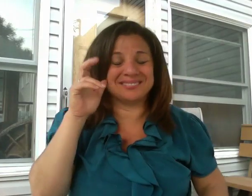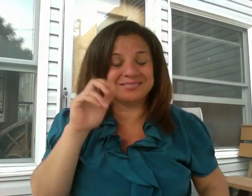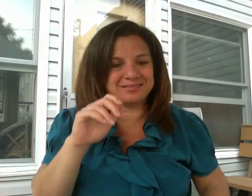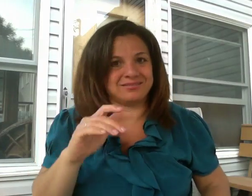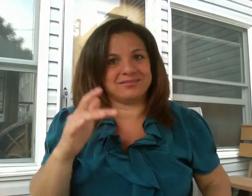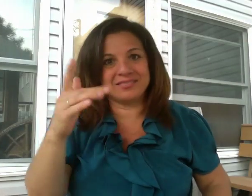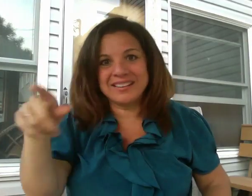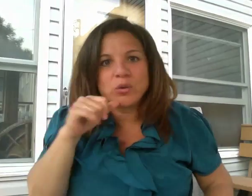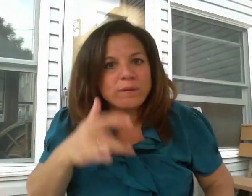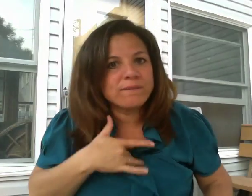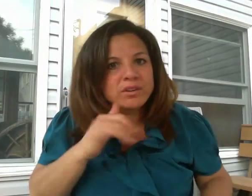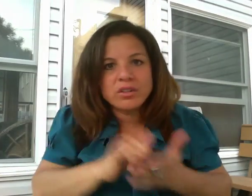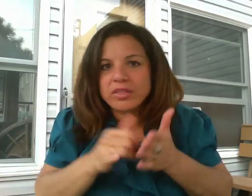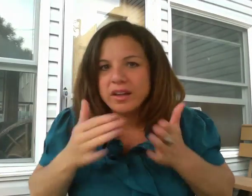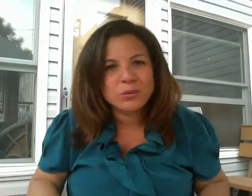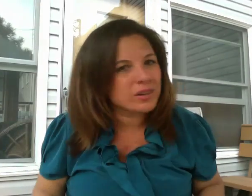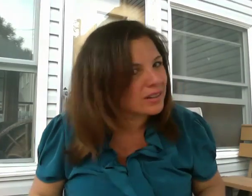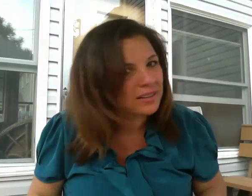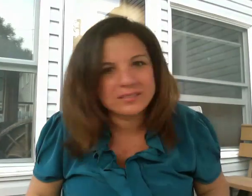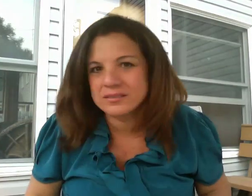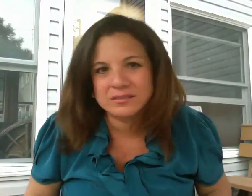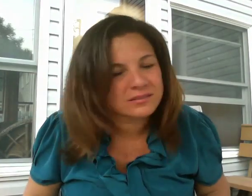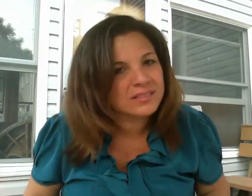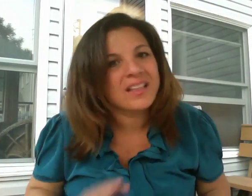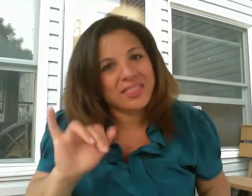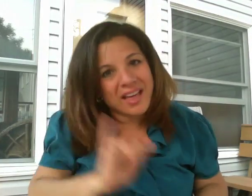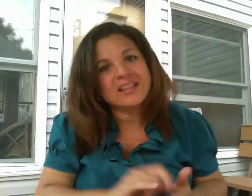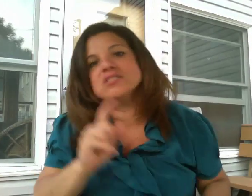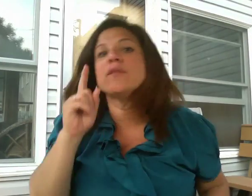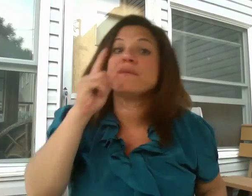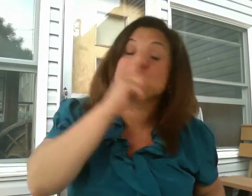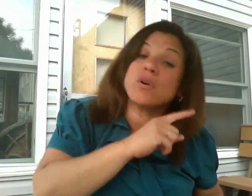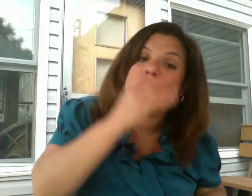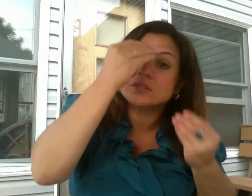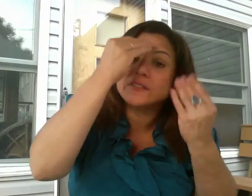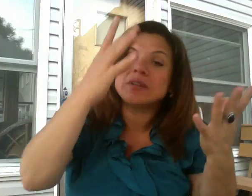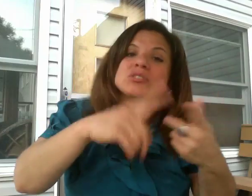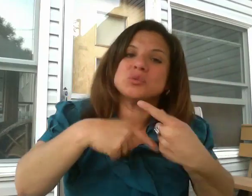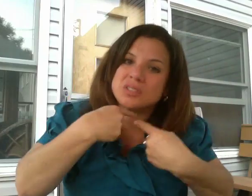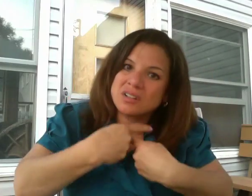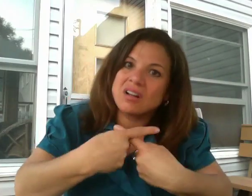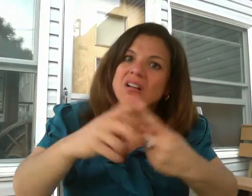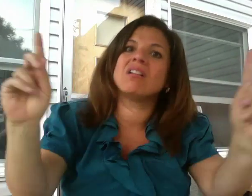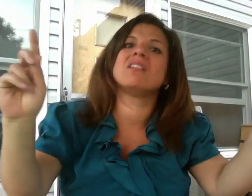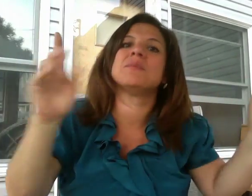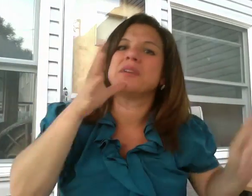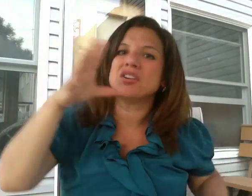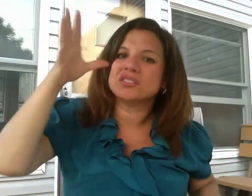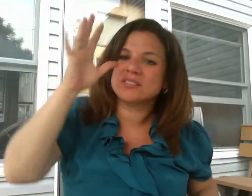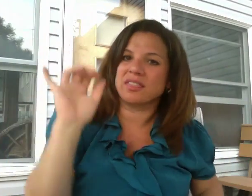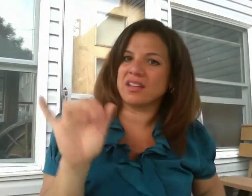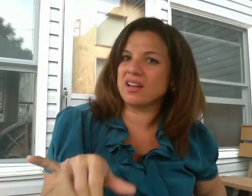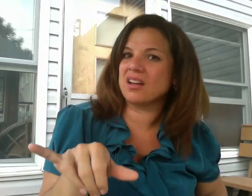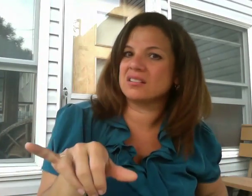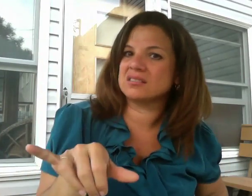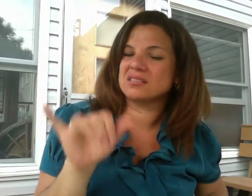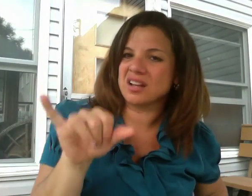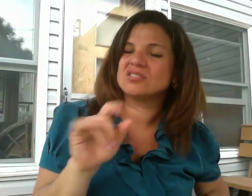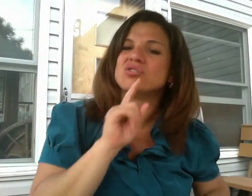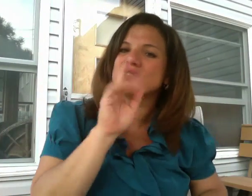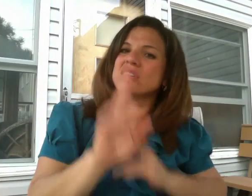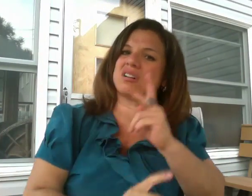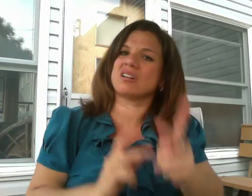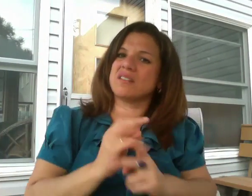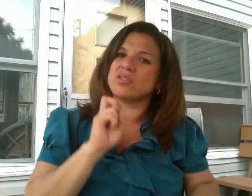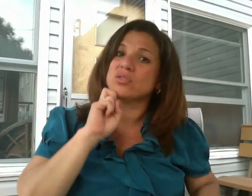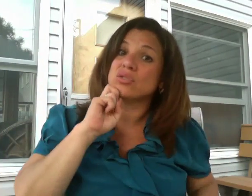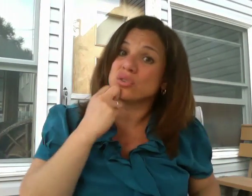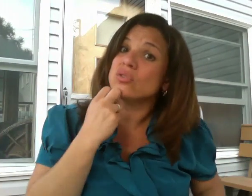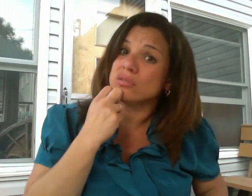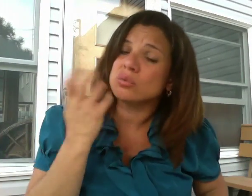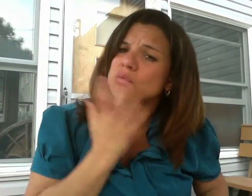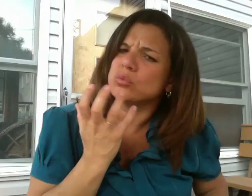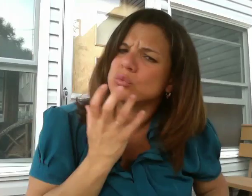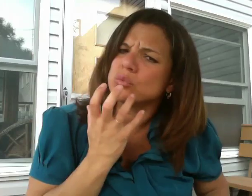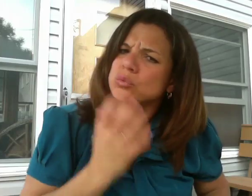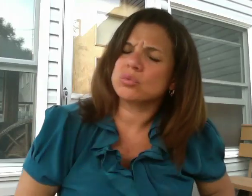they don’t feel that way, no! That is a false information to declare to parents that. That is really a kind of nerve of you, AG Bell to say that.